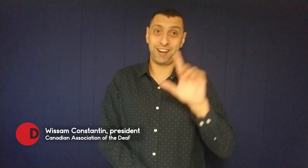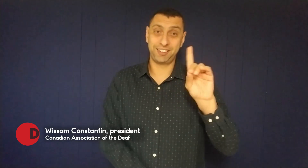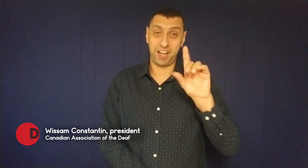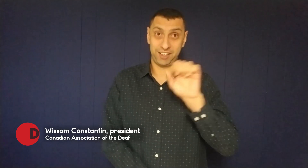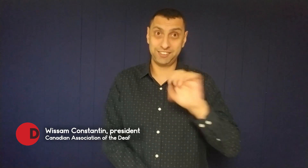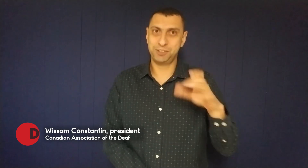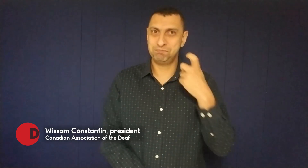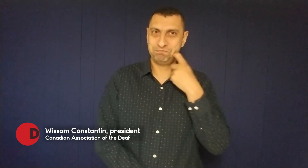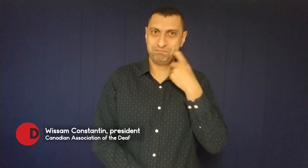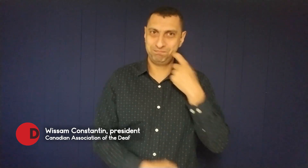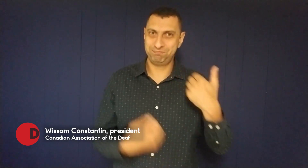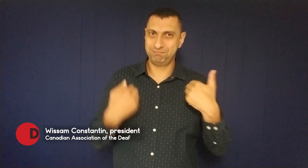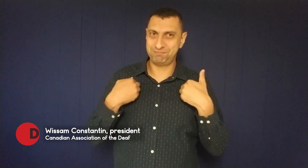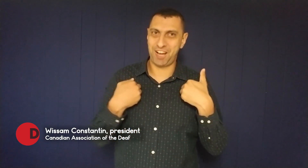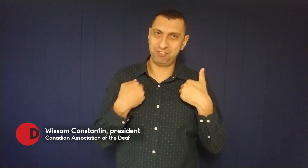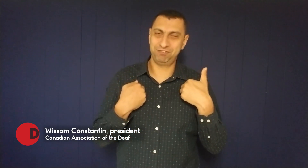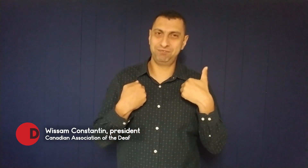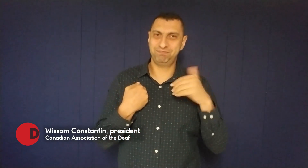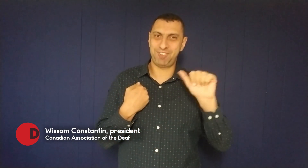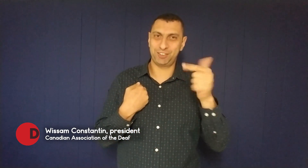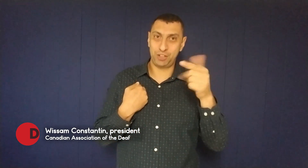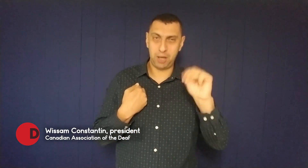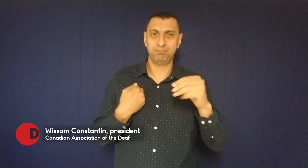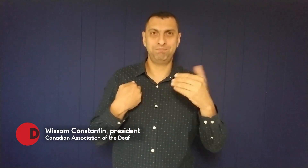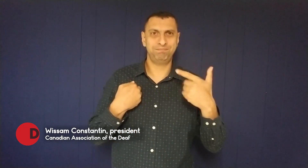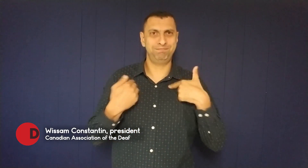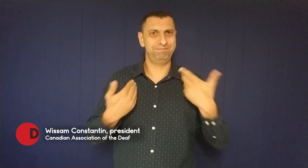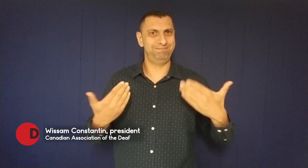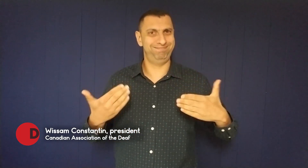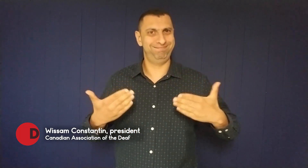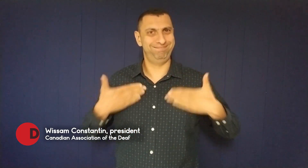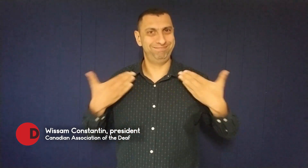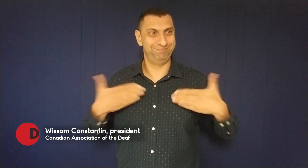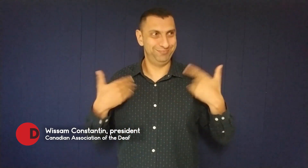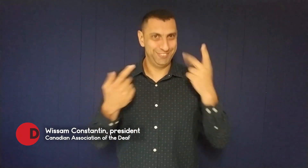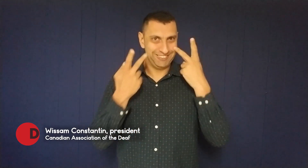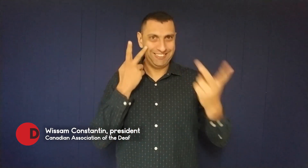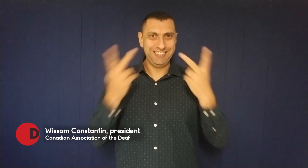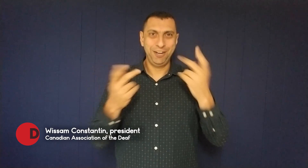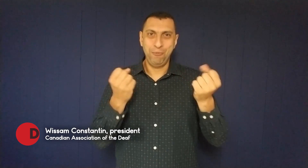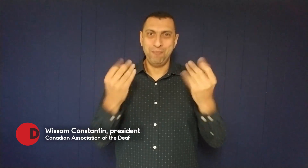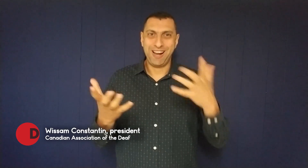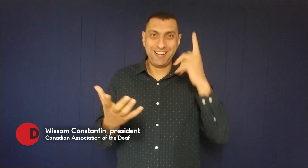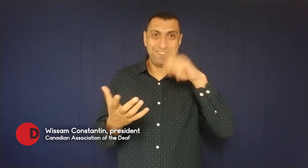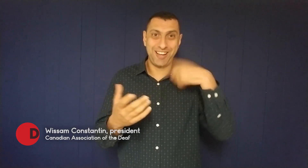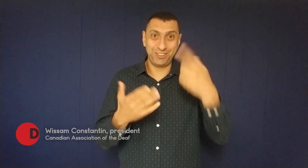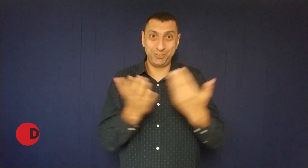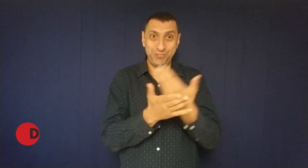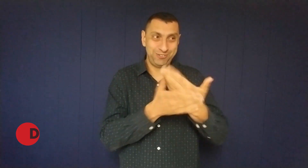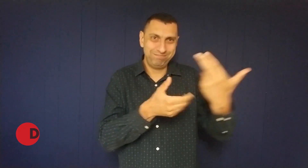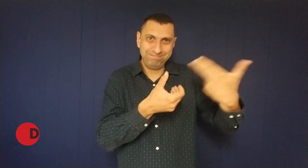CAD-ASC recently held its AGM and I am pleased to see many new faces